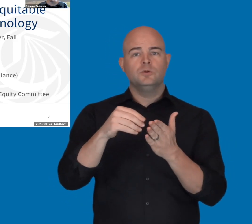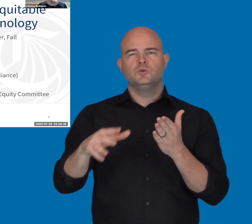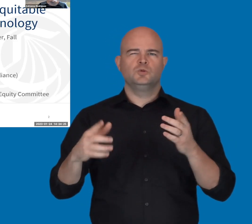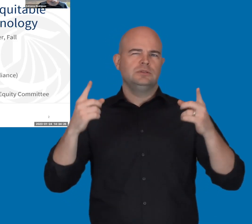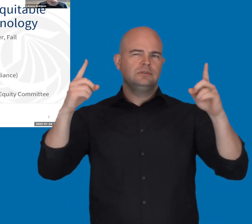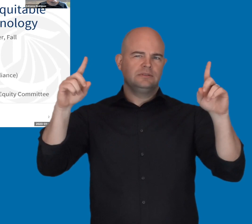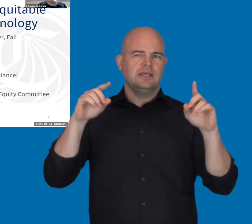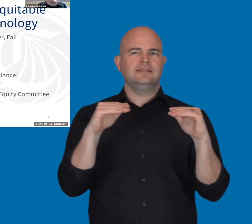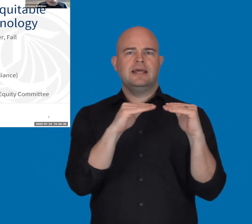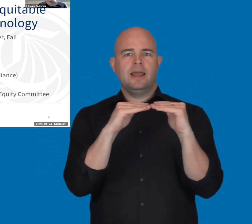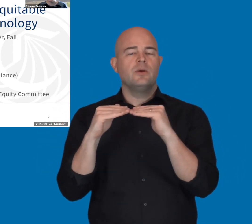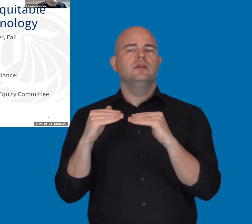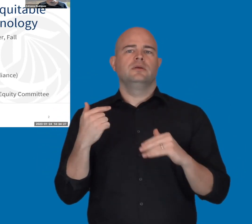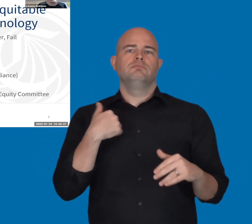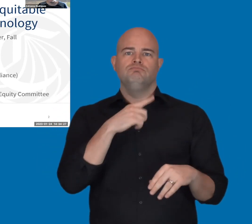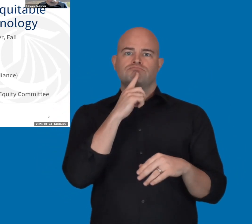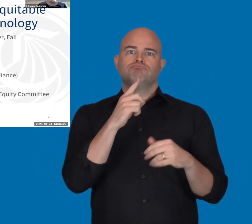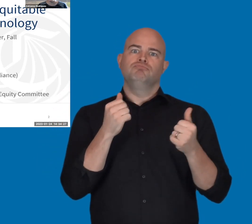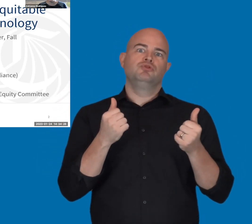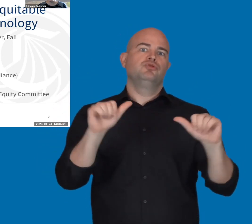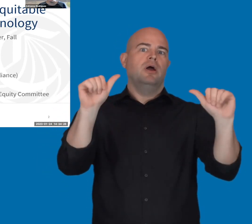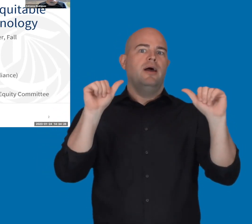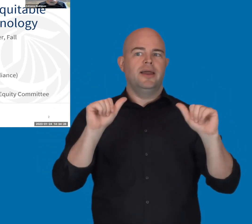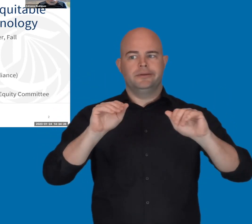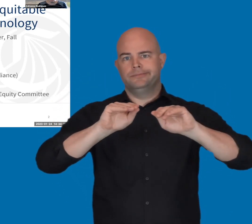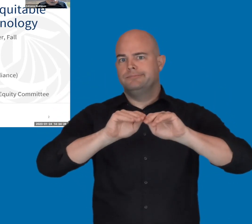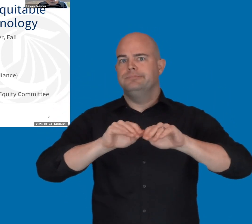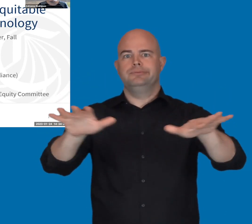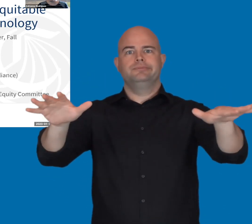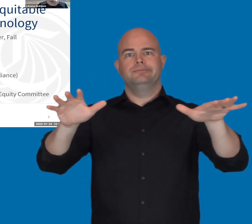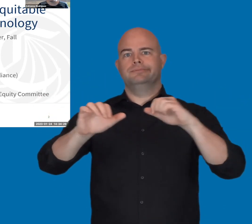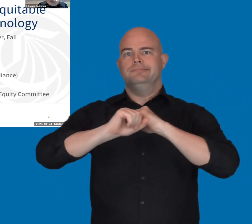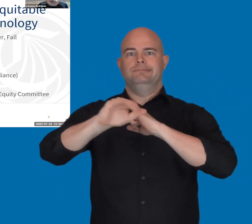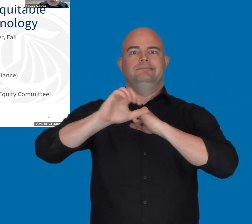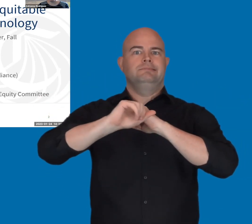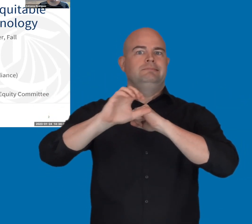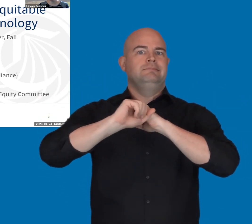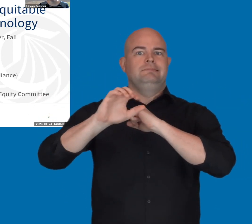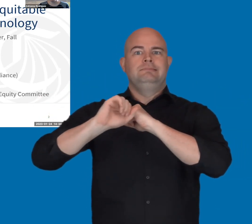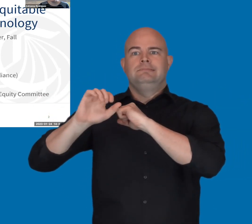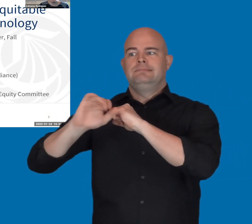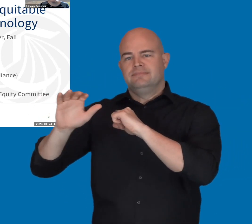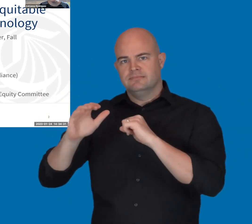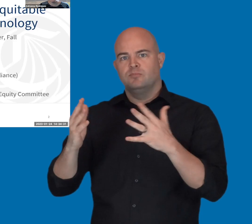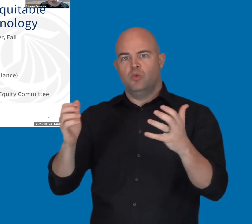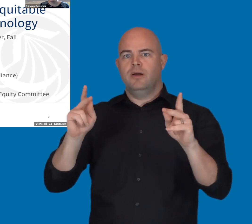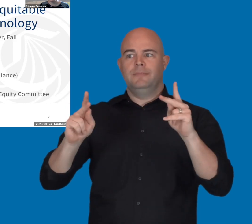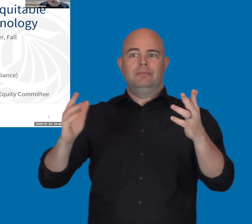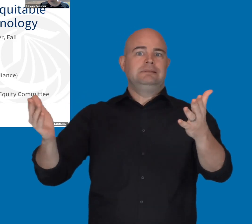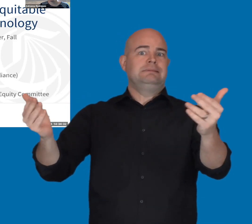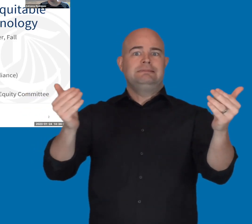So, we're really trying to get the word out about this course so that as many people who would like to take it are able to.